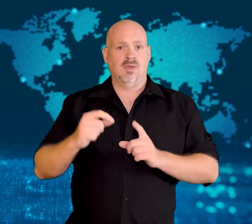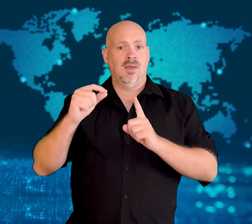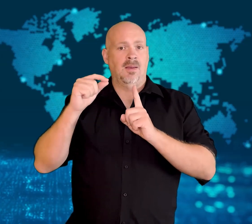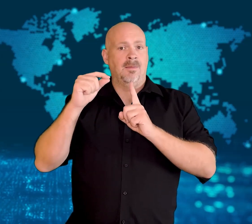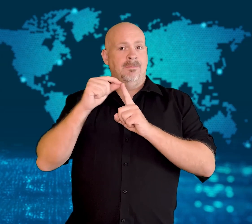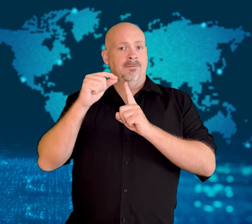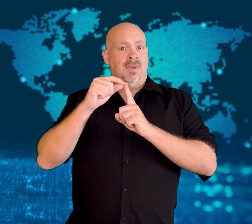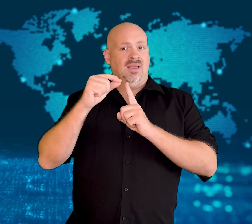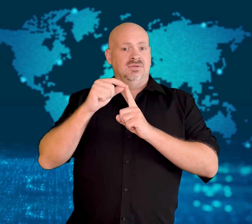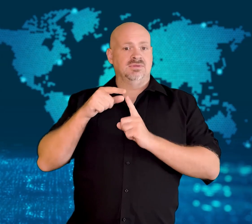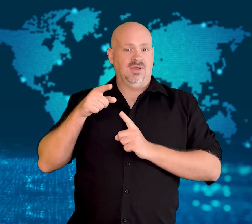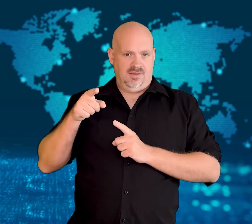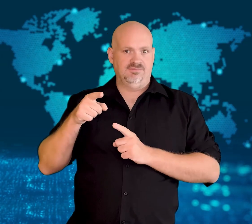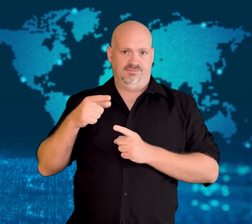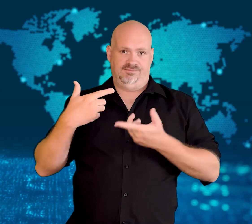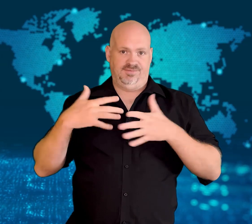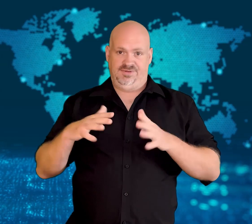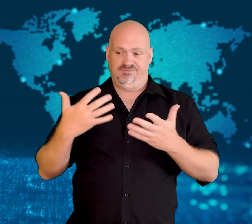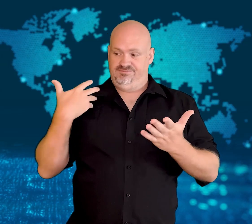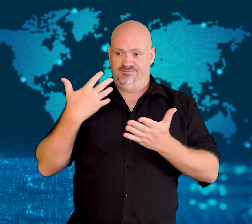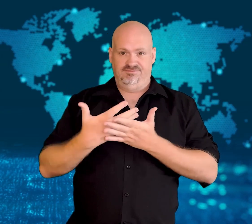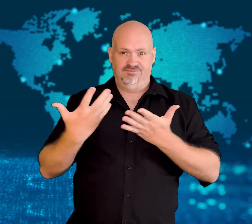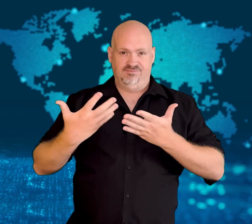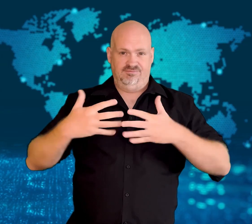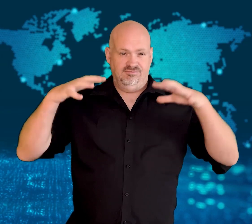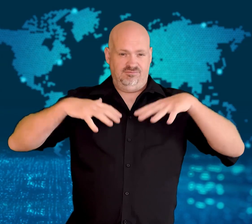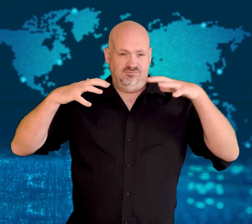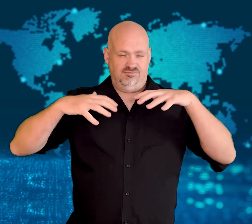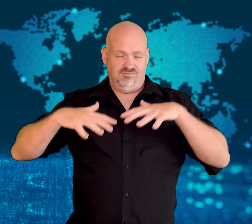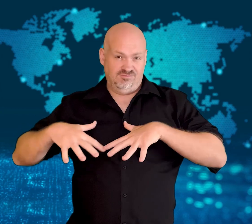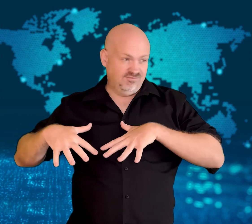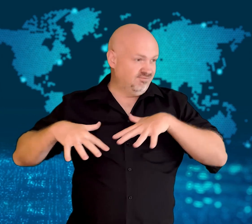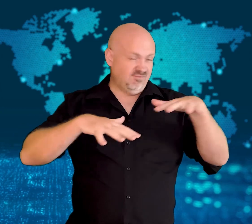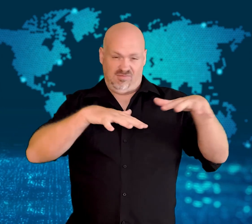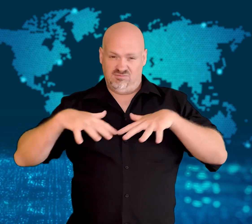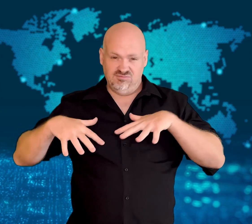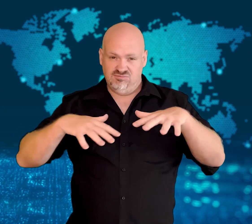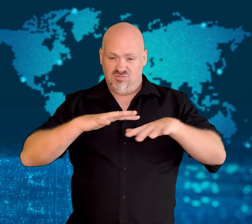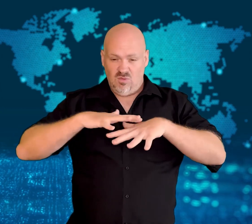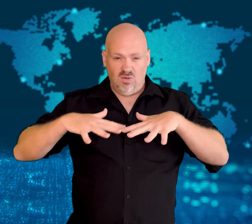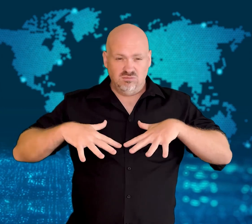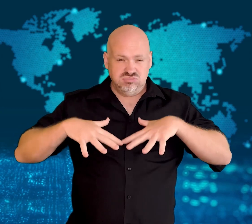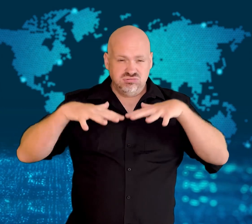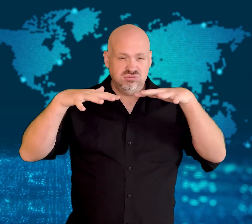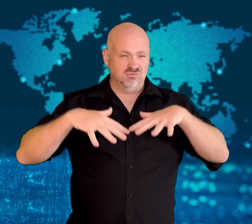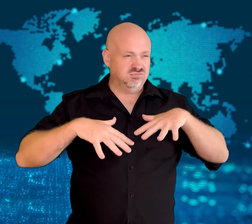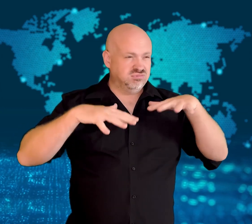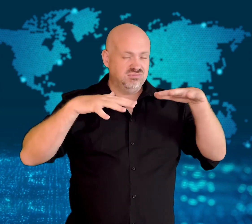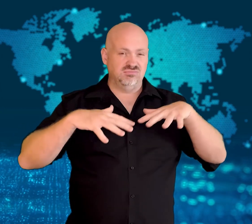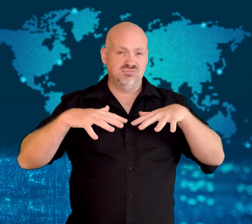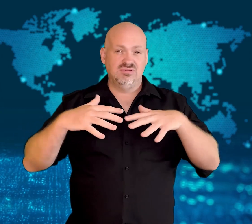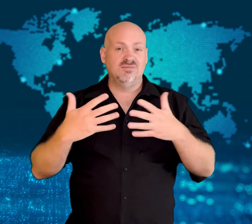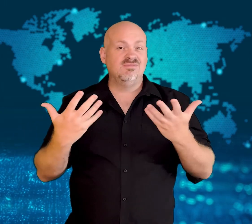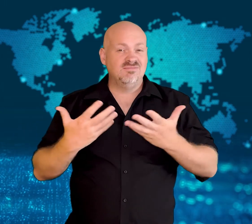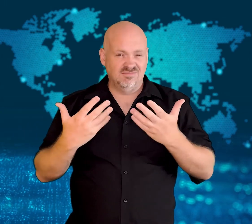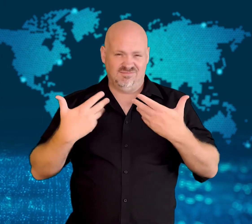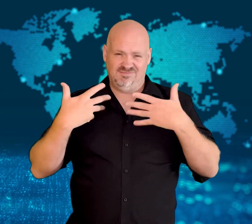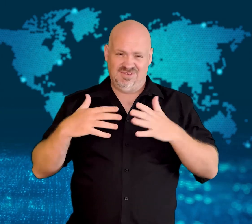[GAVIN]: Pakistan is experiencing flash floods caused by the heaviest